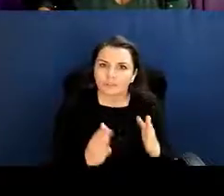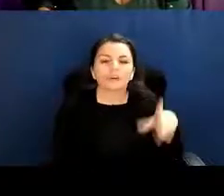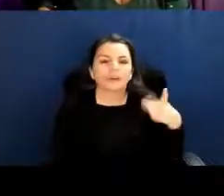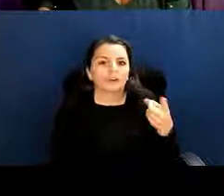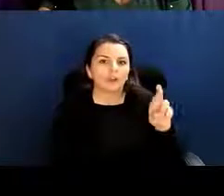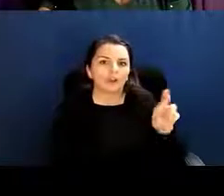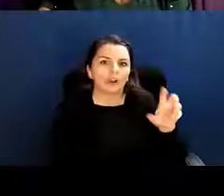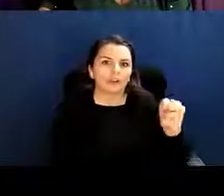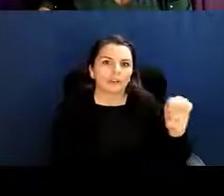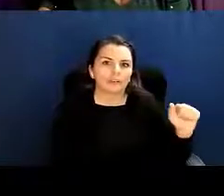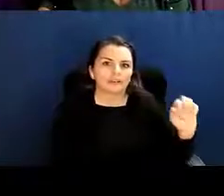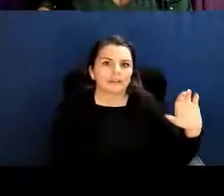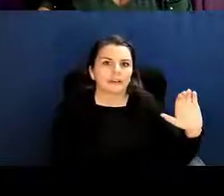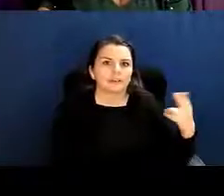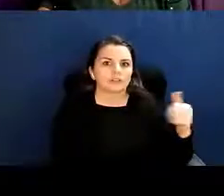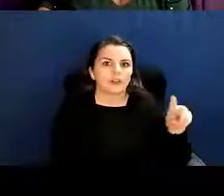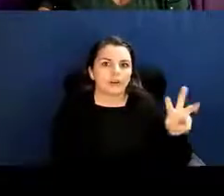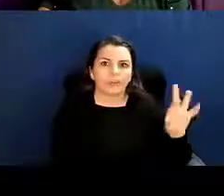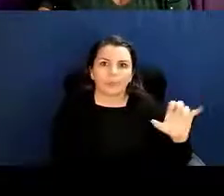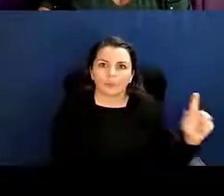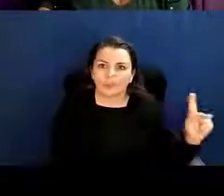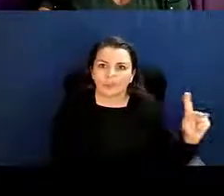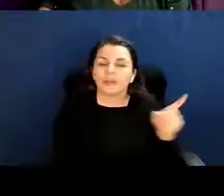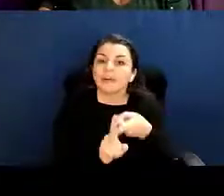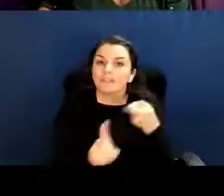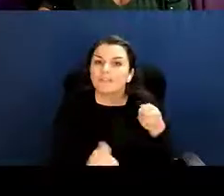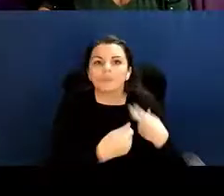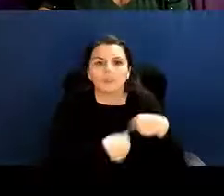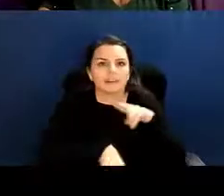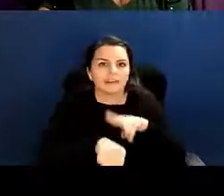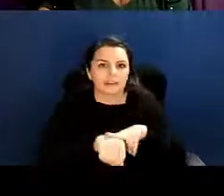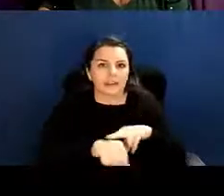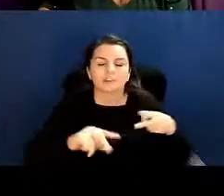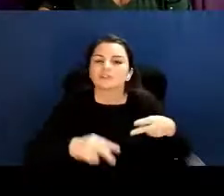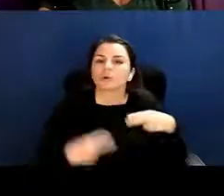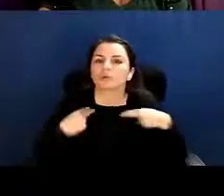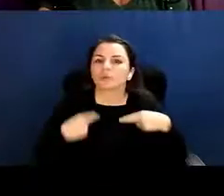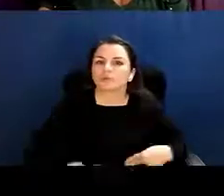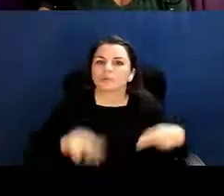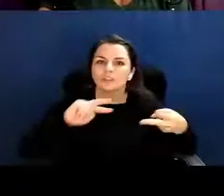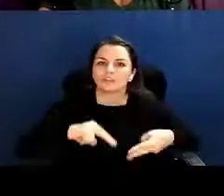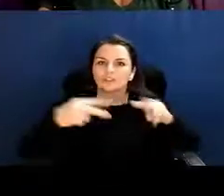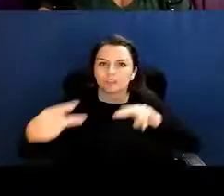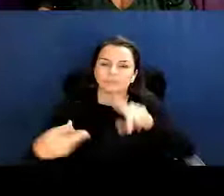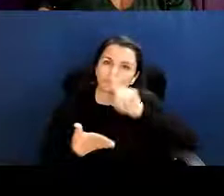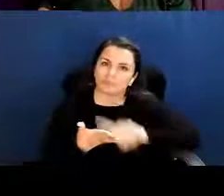She is from the National Human Genome Research Institute, NHGRI.